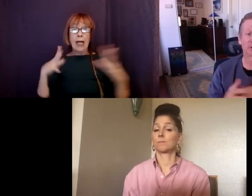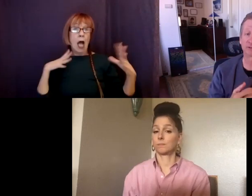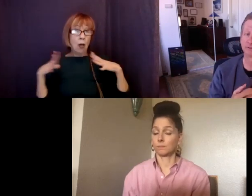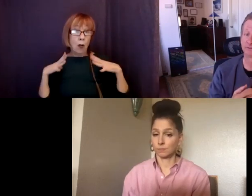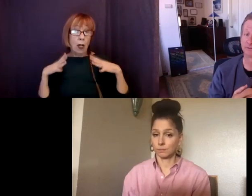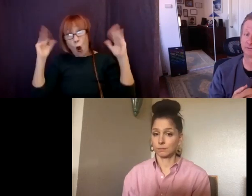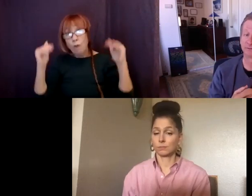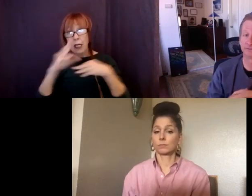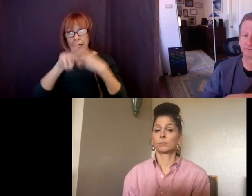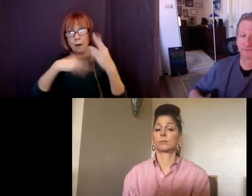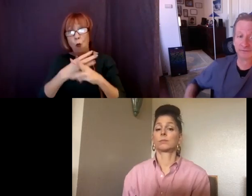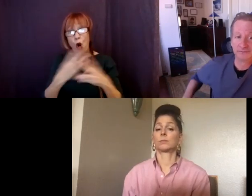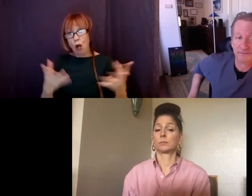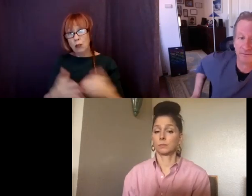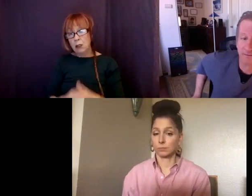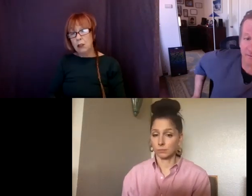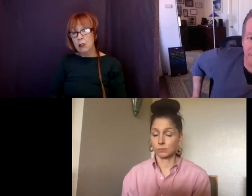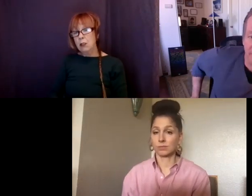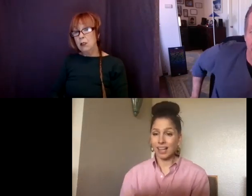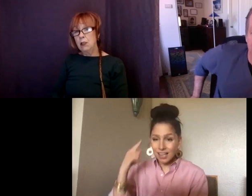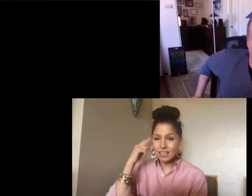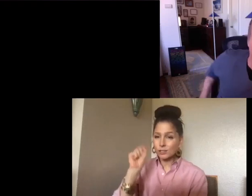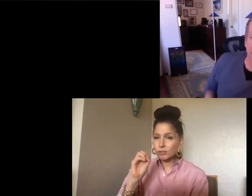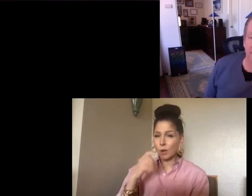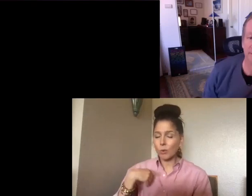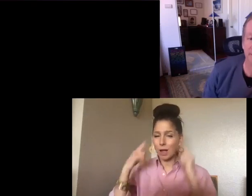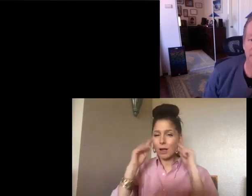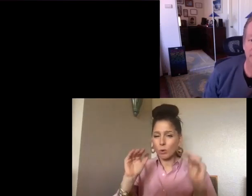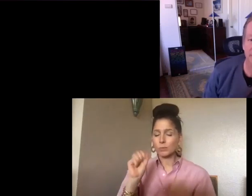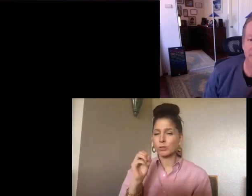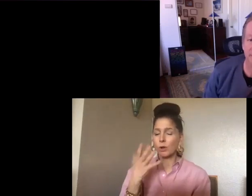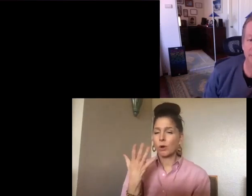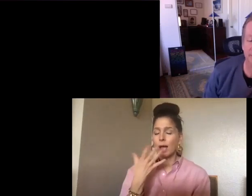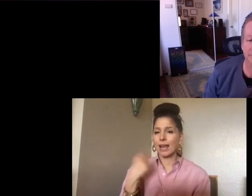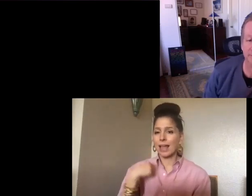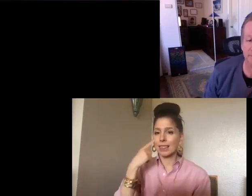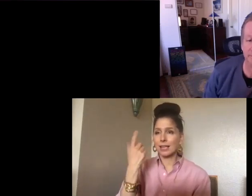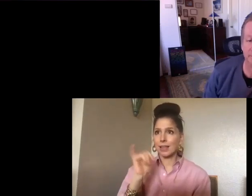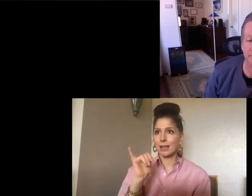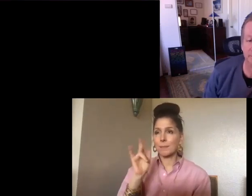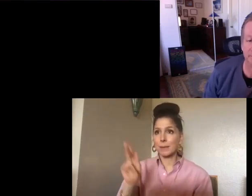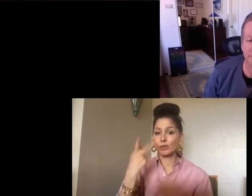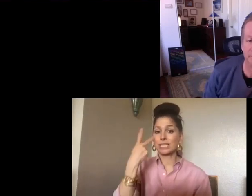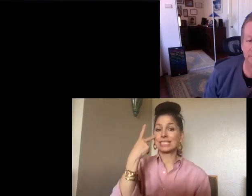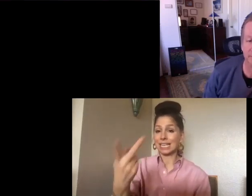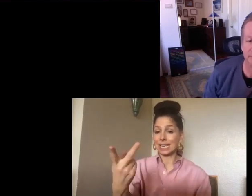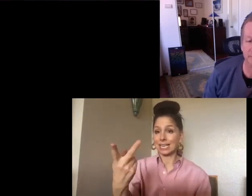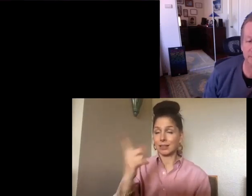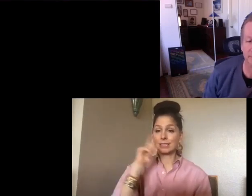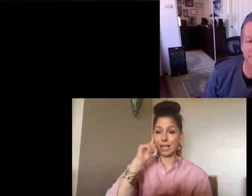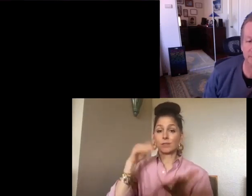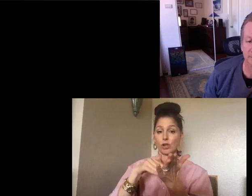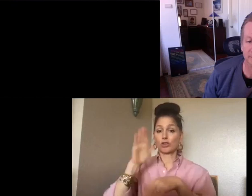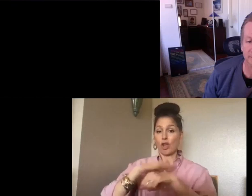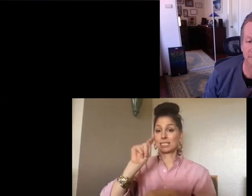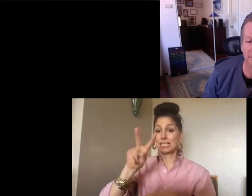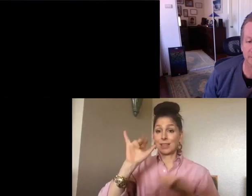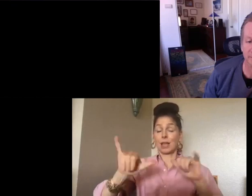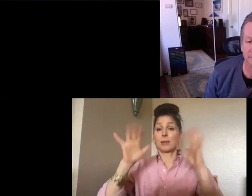SHOSHANNAH - I think so. I hope so. And I see that people are now noticing deaf people